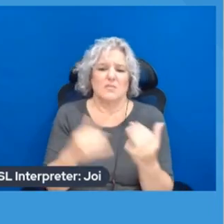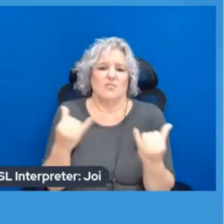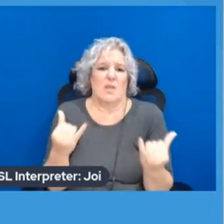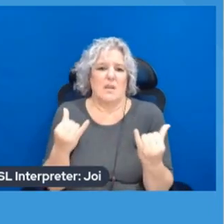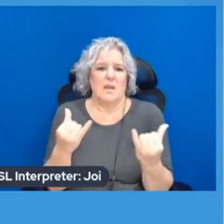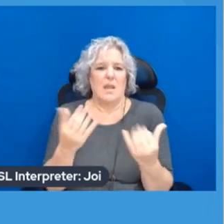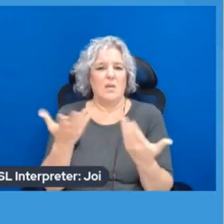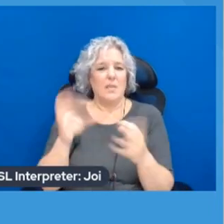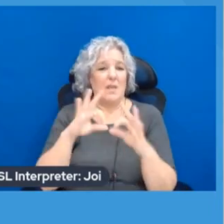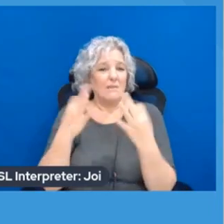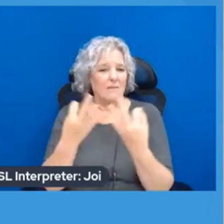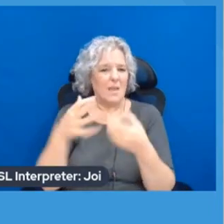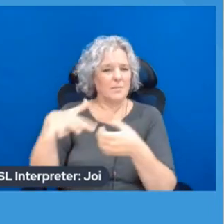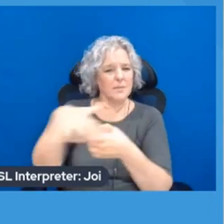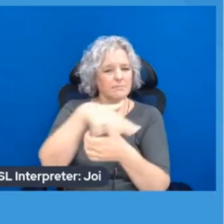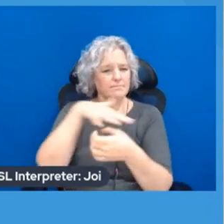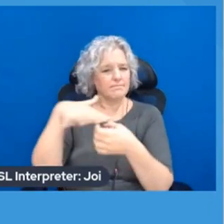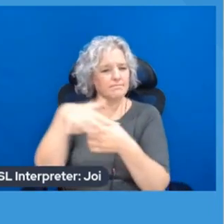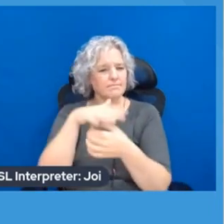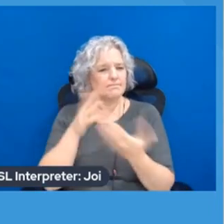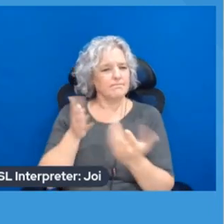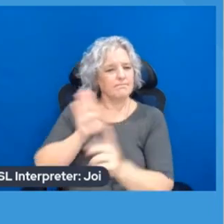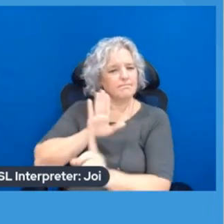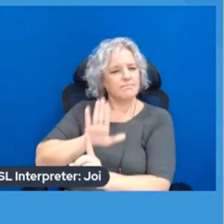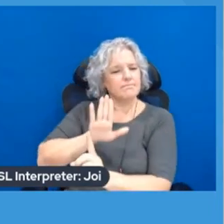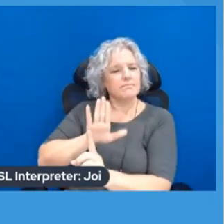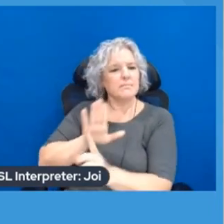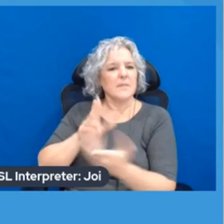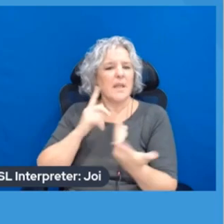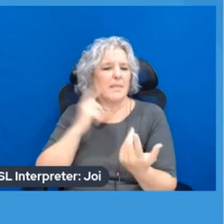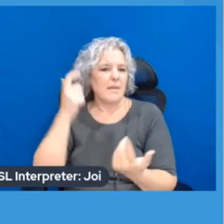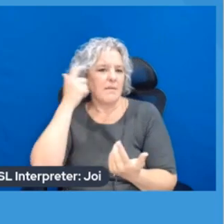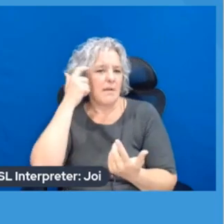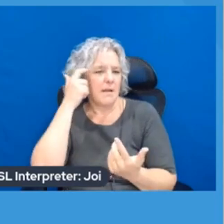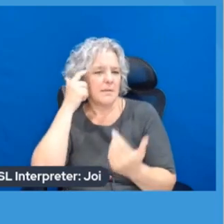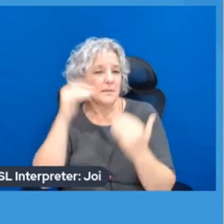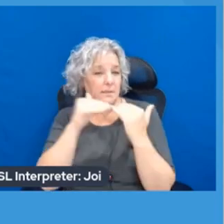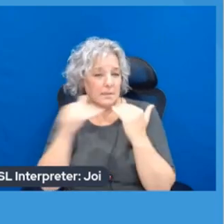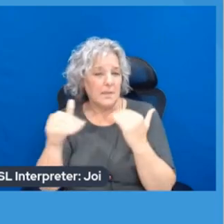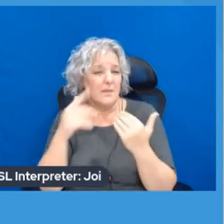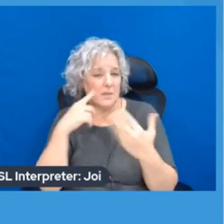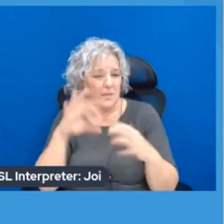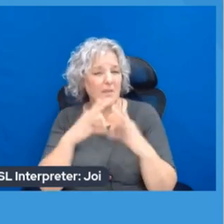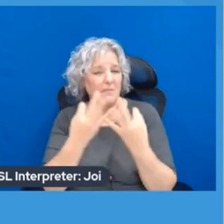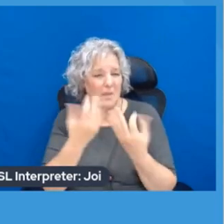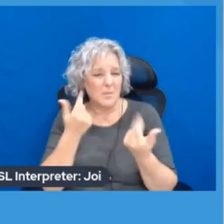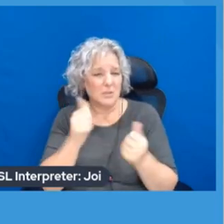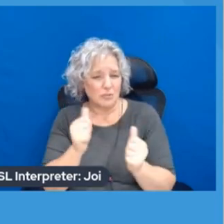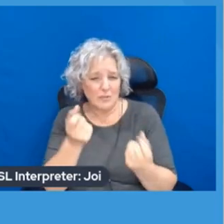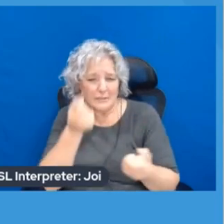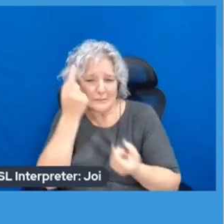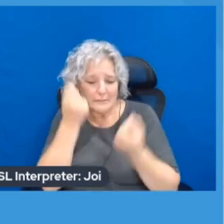and the emotional and cognitive load that many families are undertaking during this time. Second,